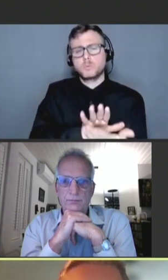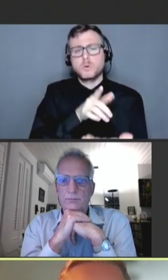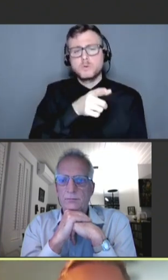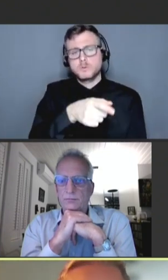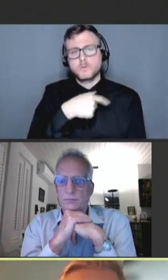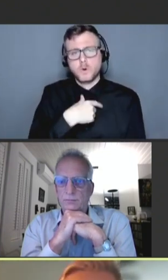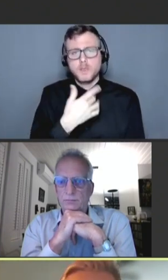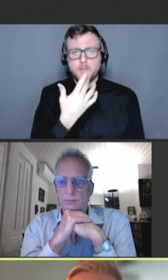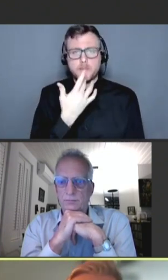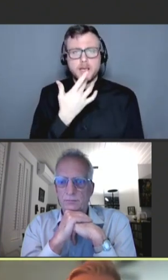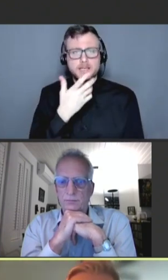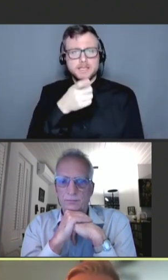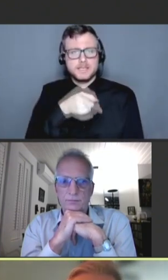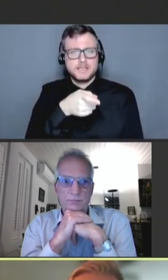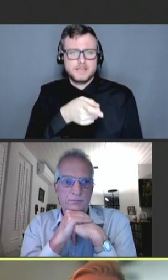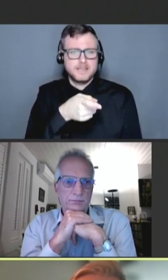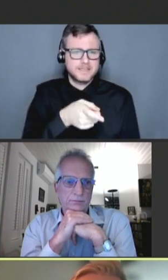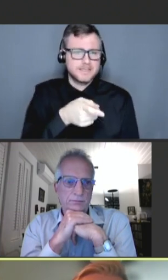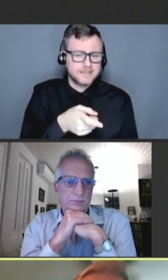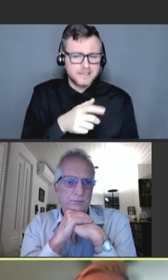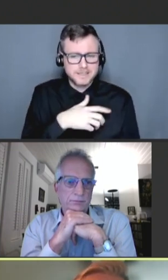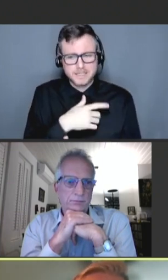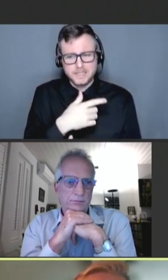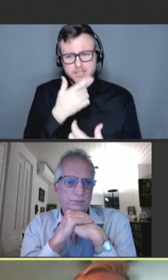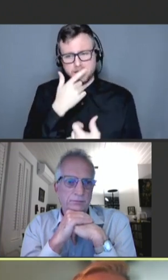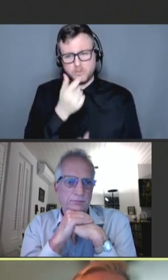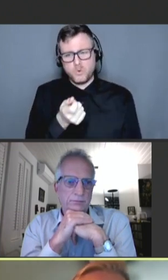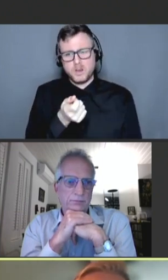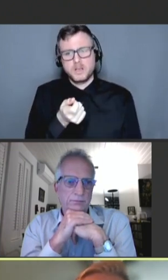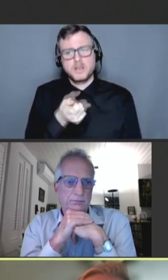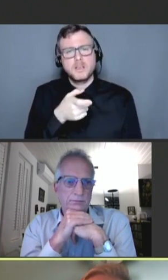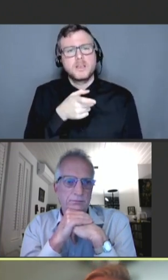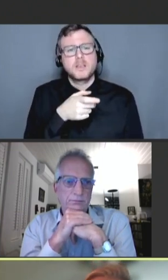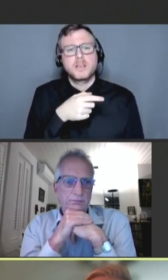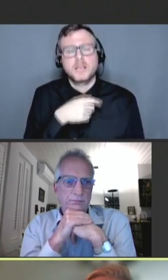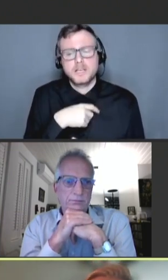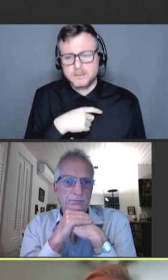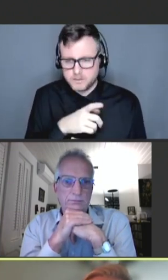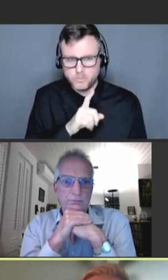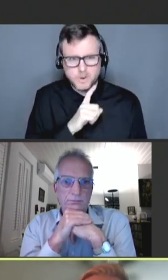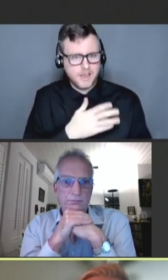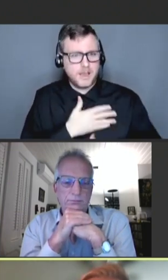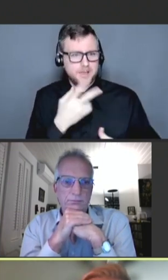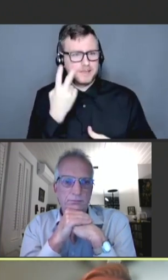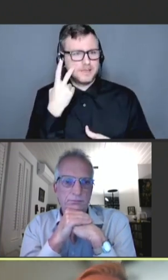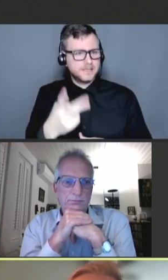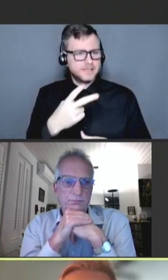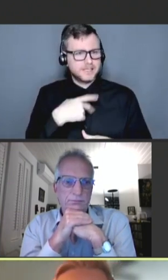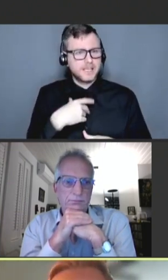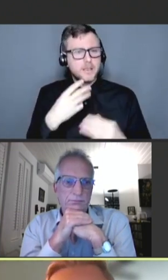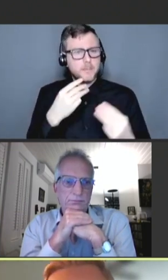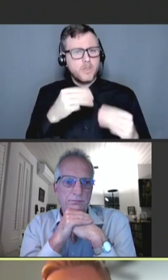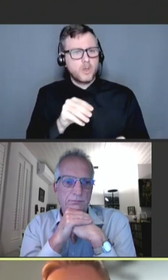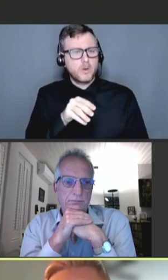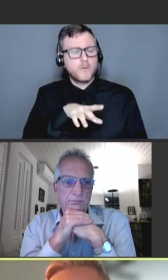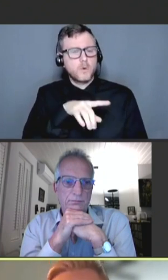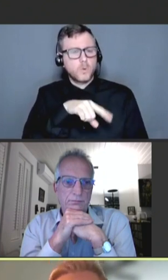included studies. I think it's important. It was a [unintelligible] on the Nwcastle-Ottawa scale, and we're really happy to see that, overall, the methodology quality of included studies